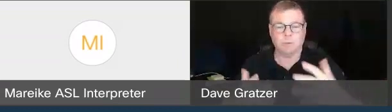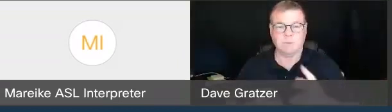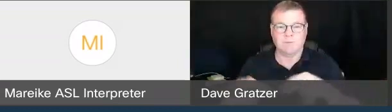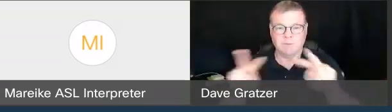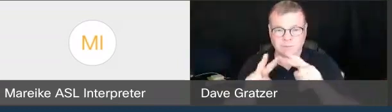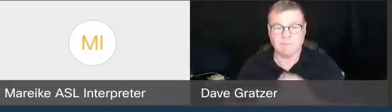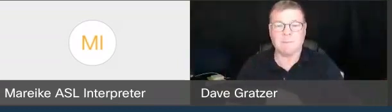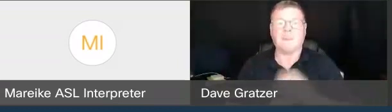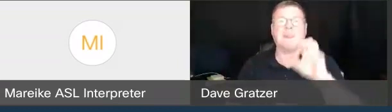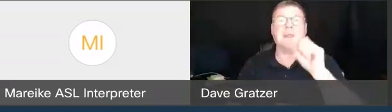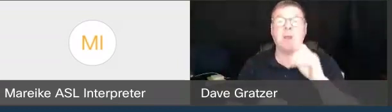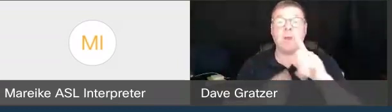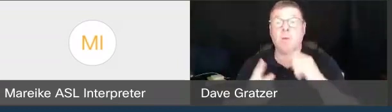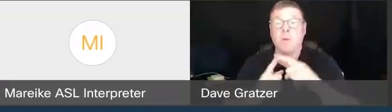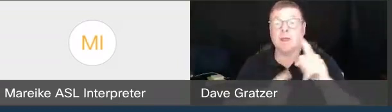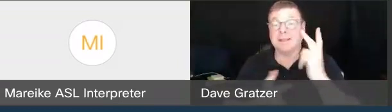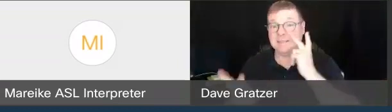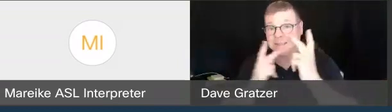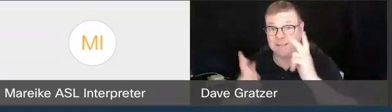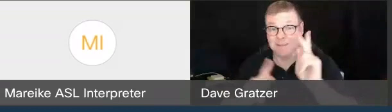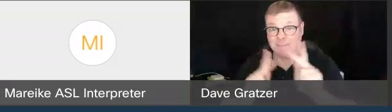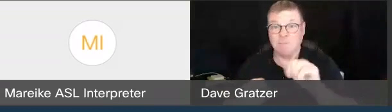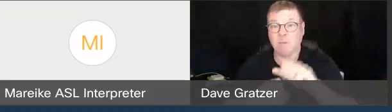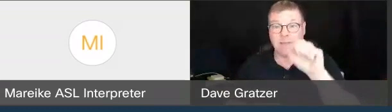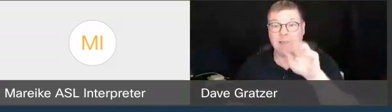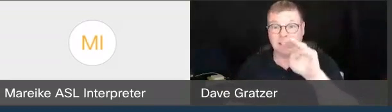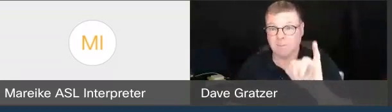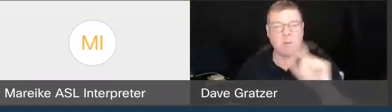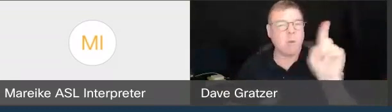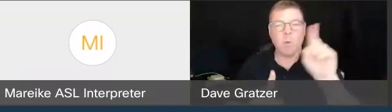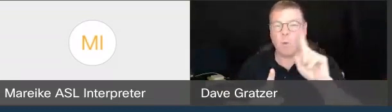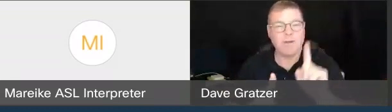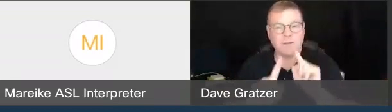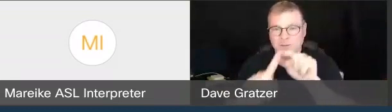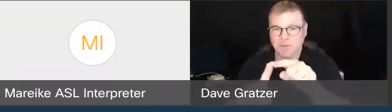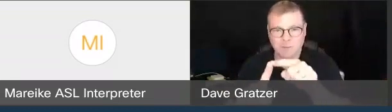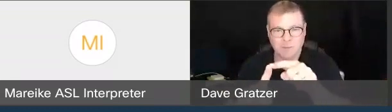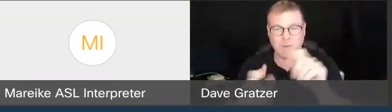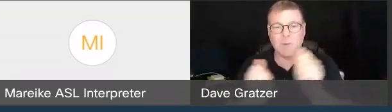risks among individuals with SPMI, where do you target with your cognitive behavioral treatments?